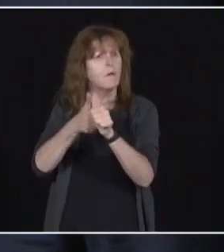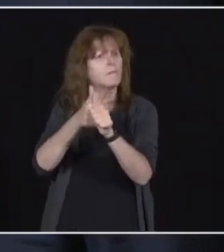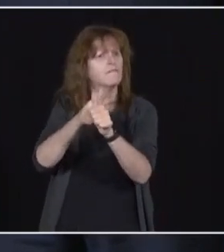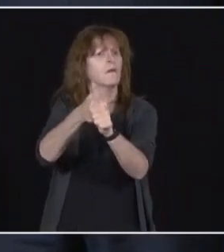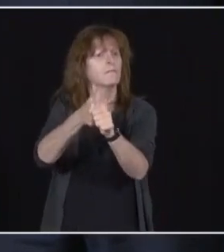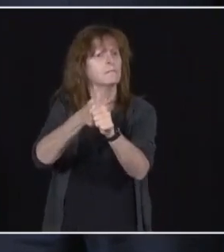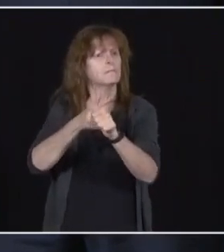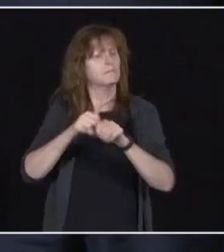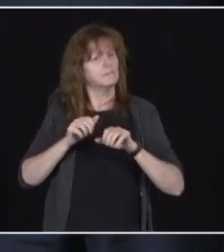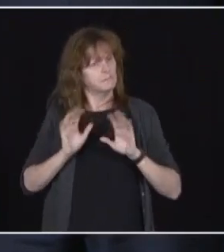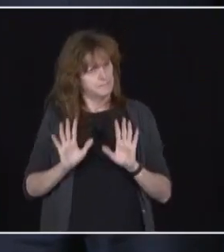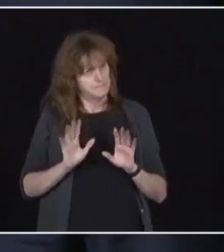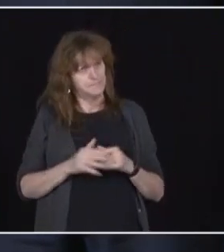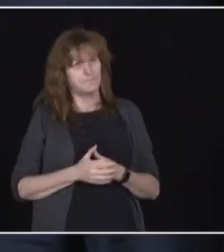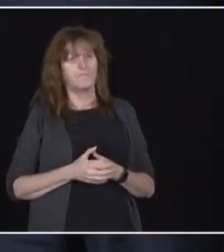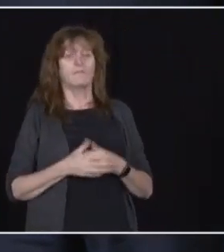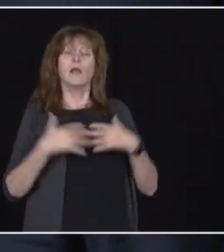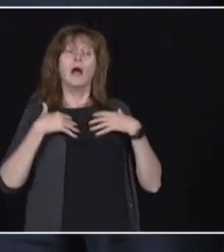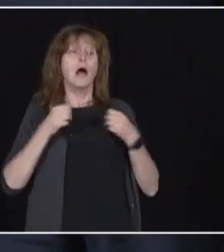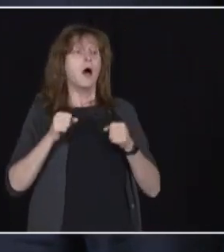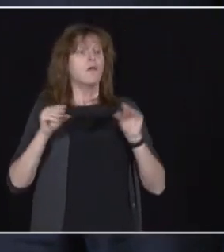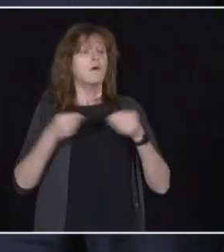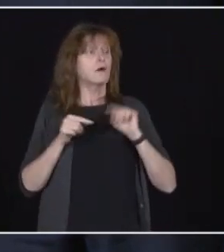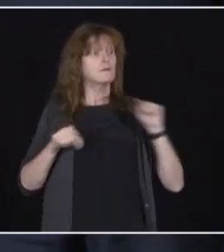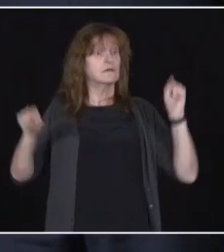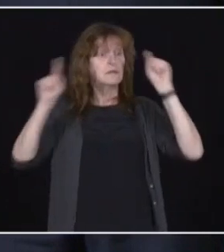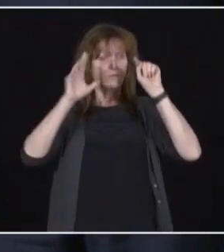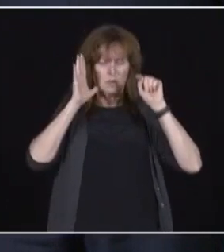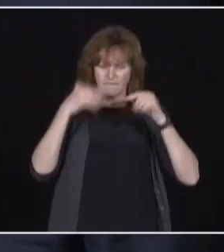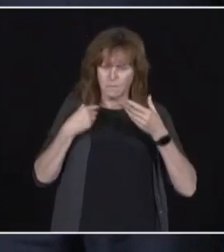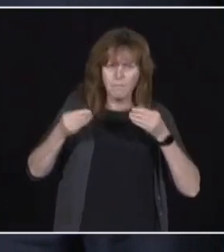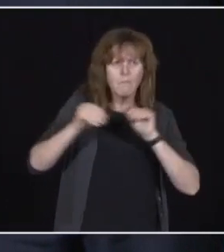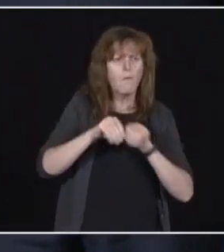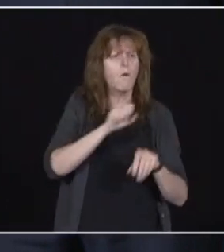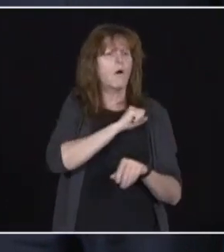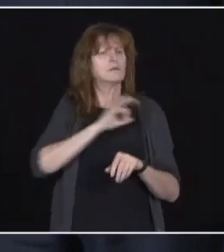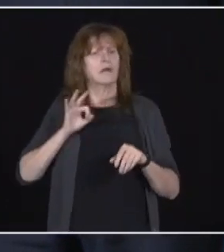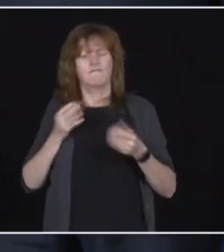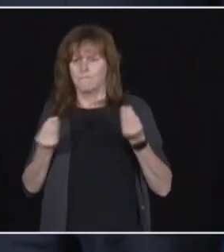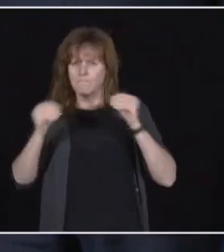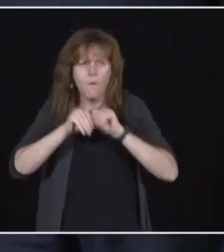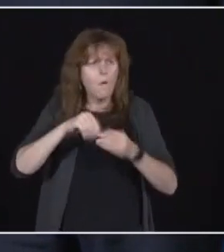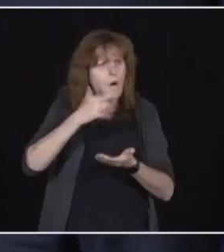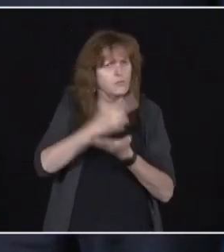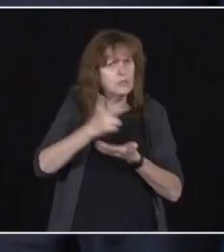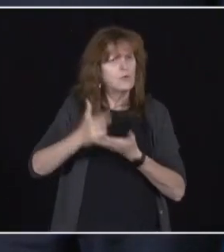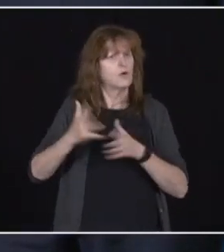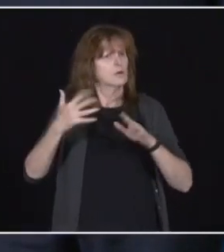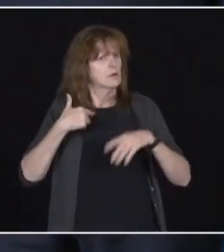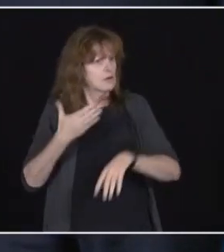It will provide our public health units with additional staffing resources and significantly improve technology we